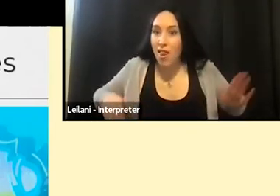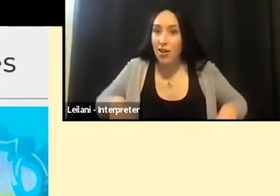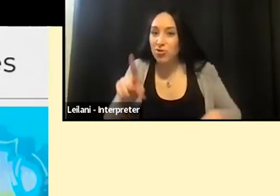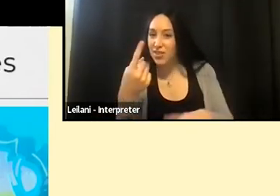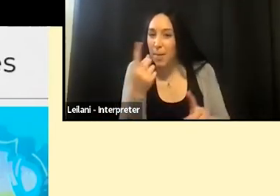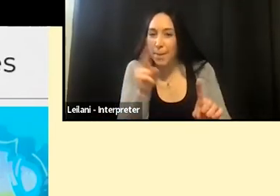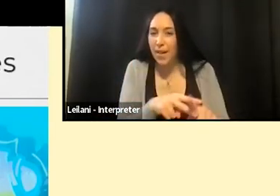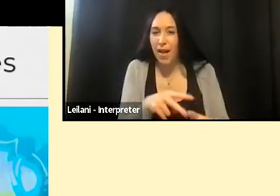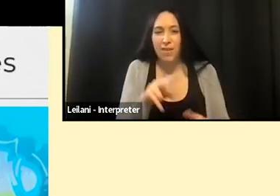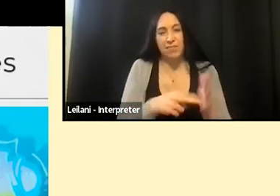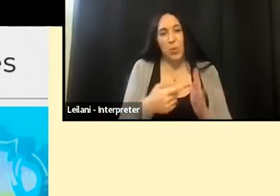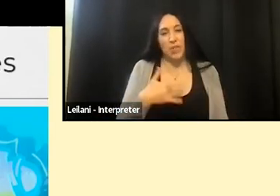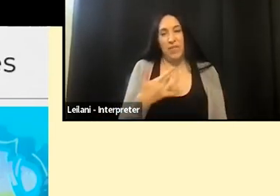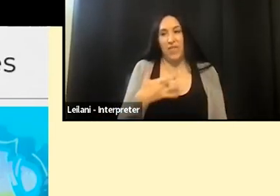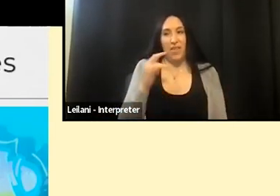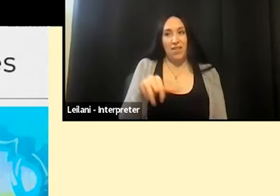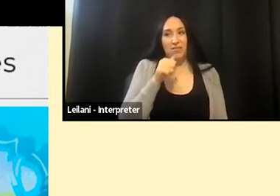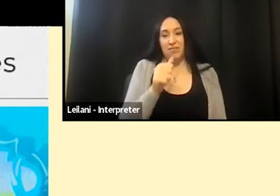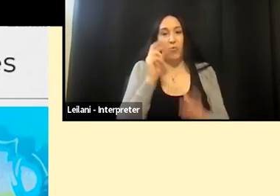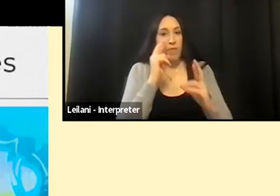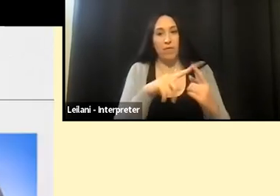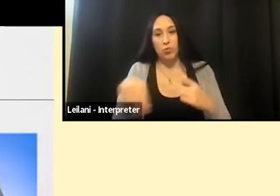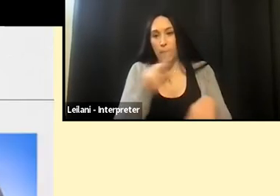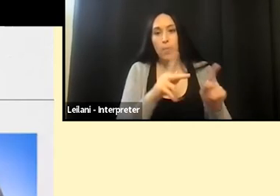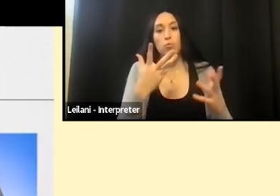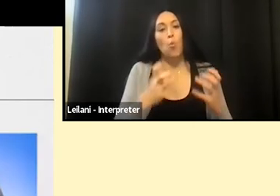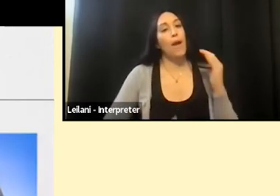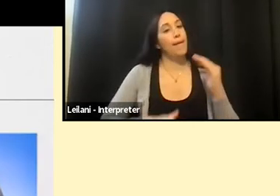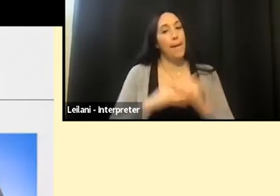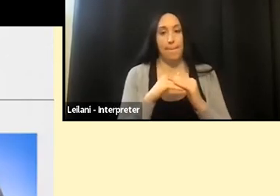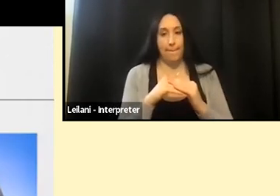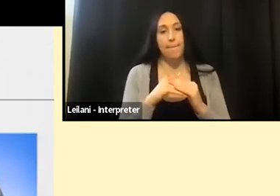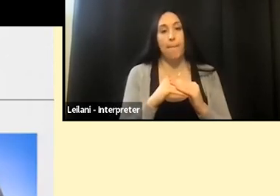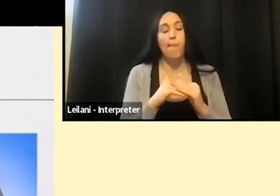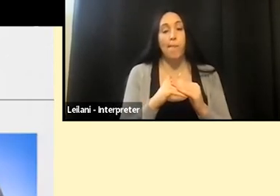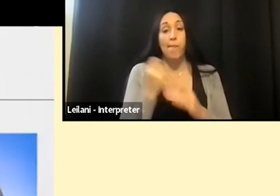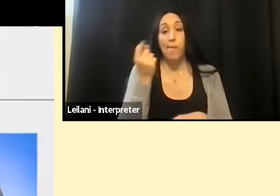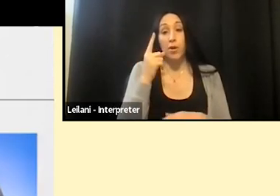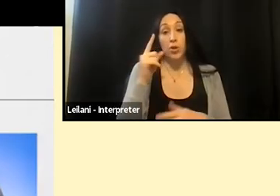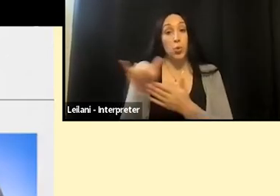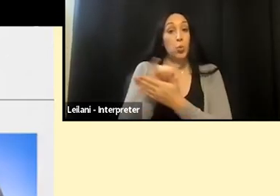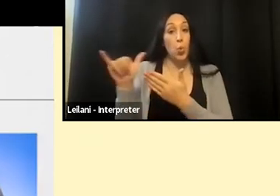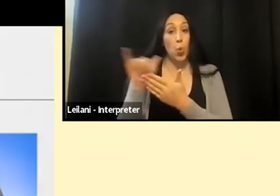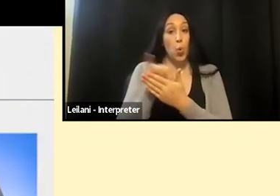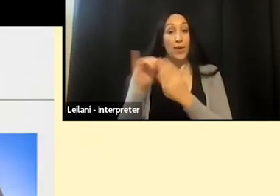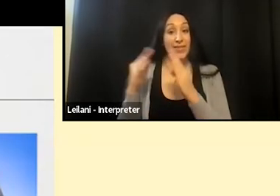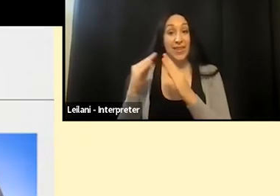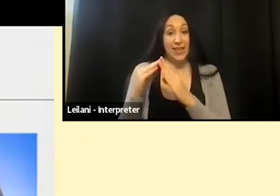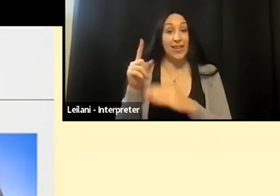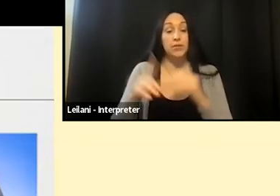And so we really wanna see a cap on that. In New York City, for example, rental application fees are capped at $20.